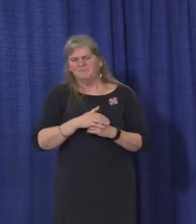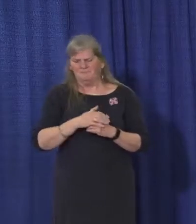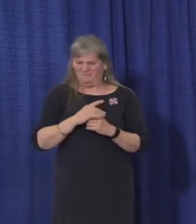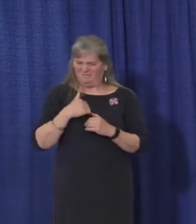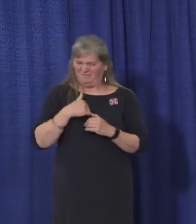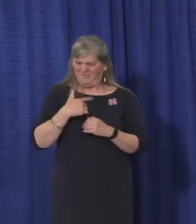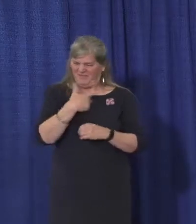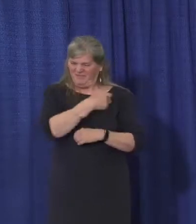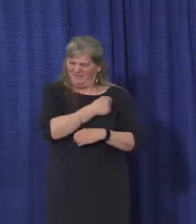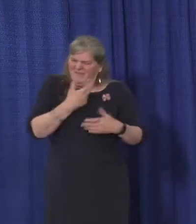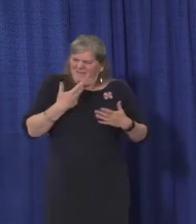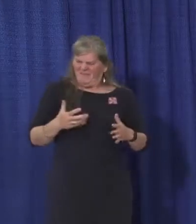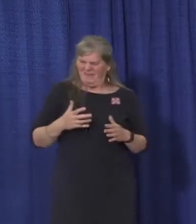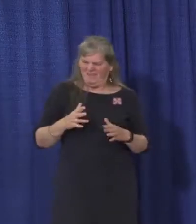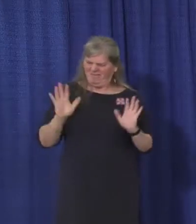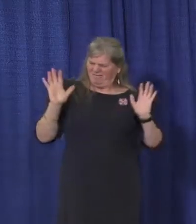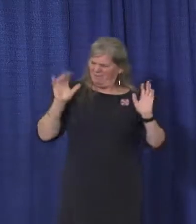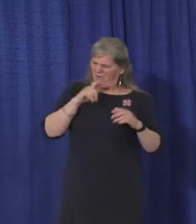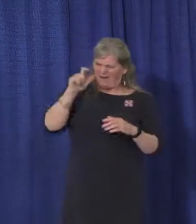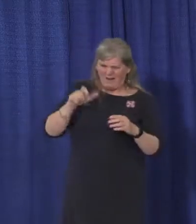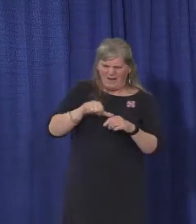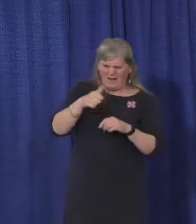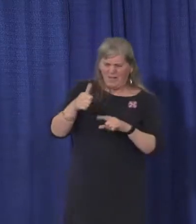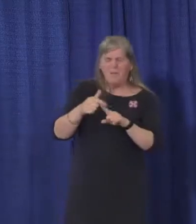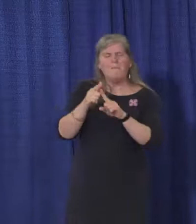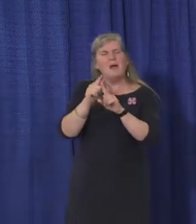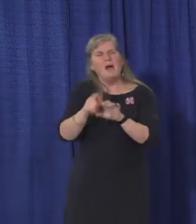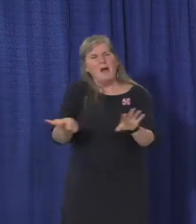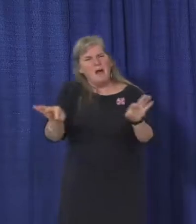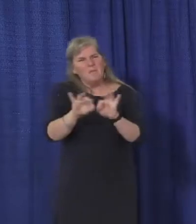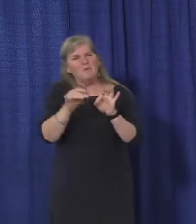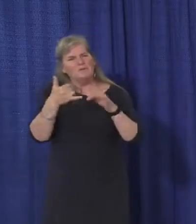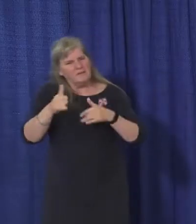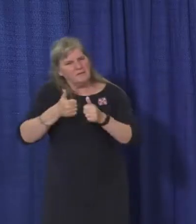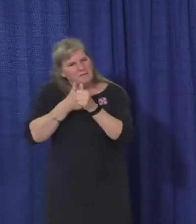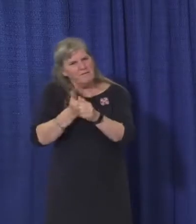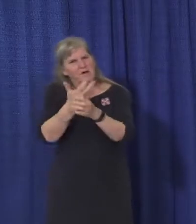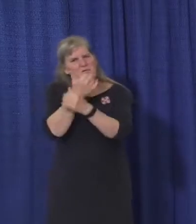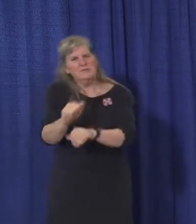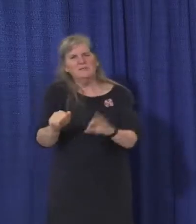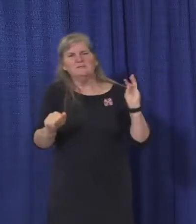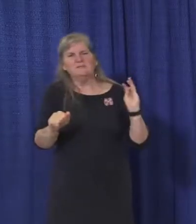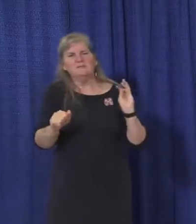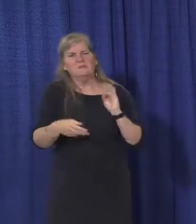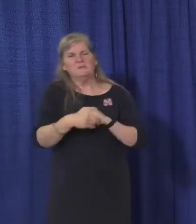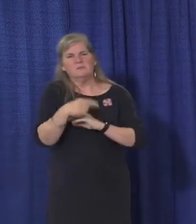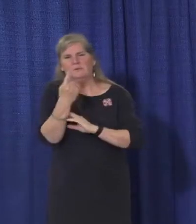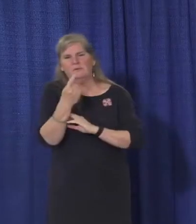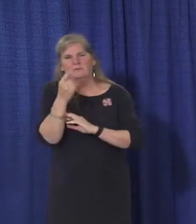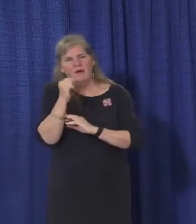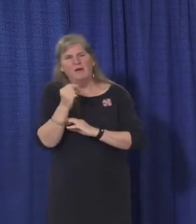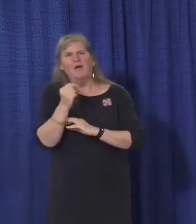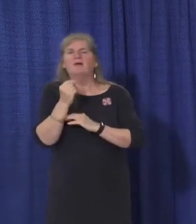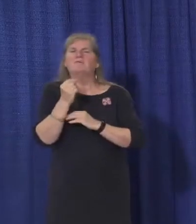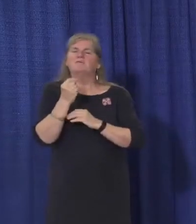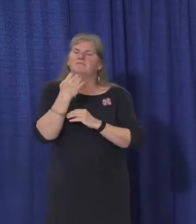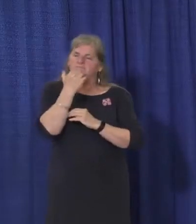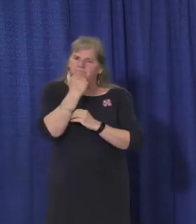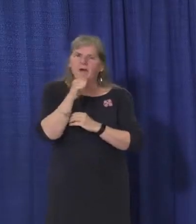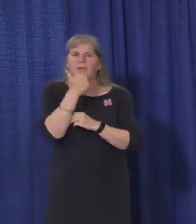continued risk but the practices are crucial to our own and fellow Yukoners health and